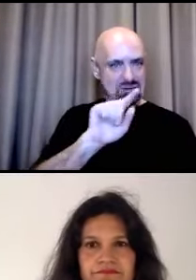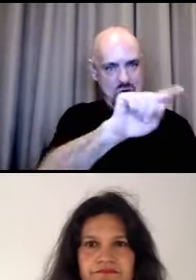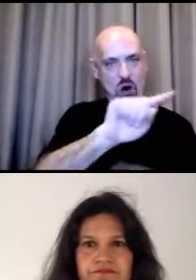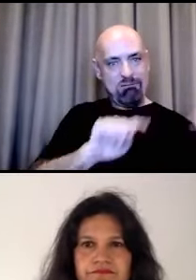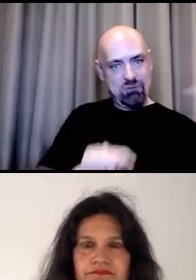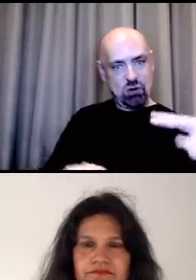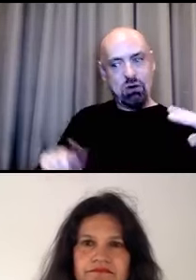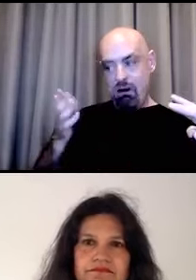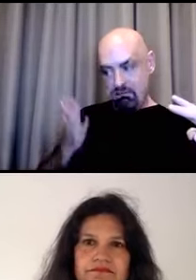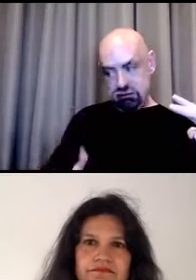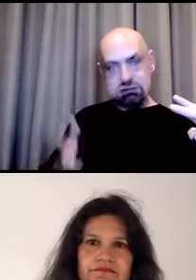so I think I'm not sure